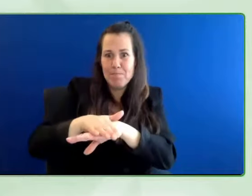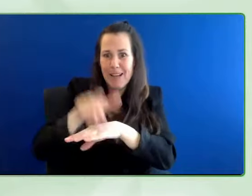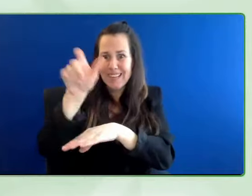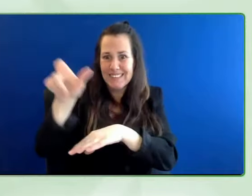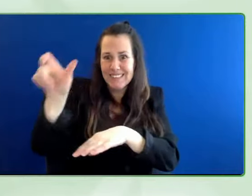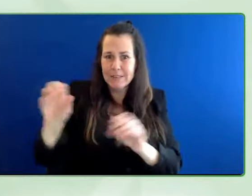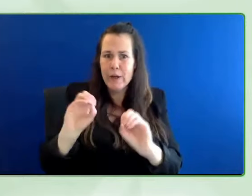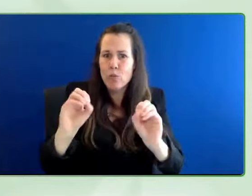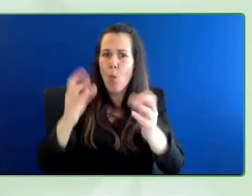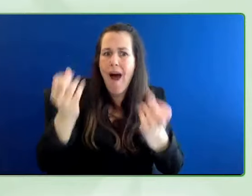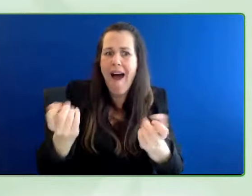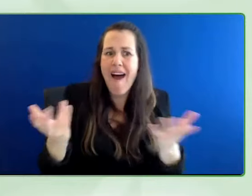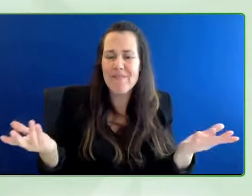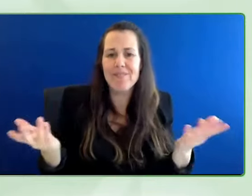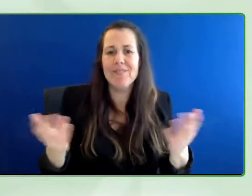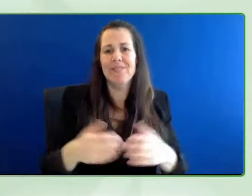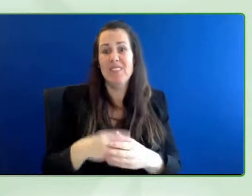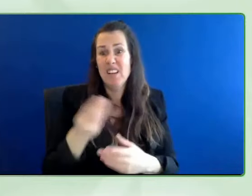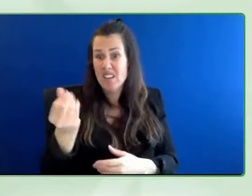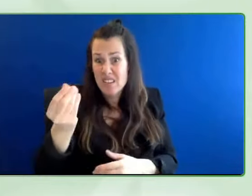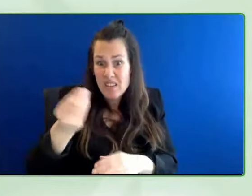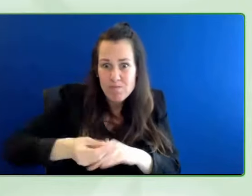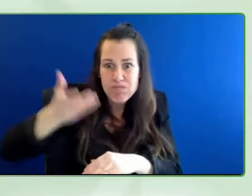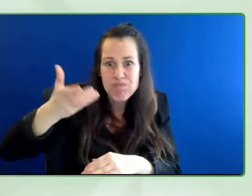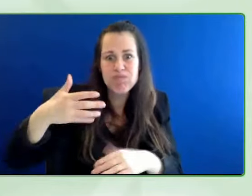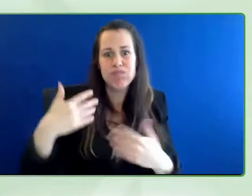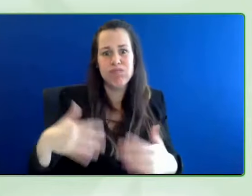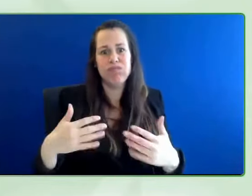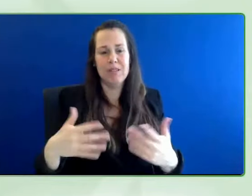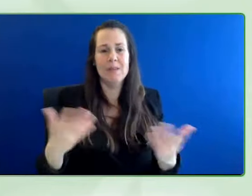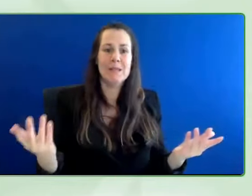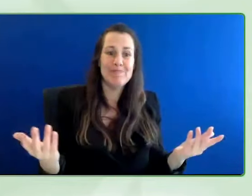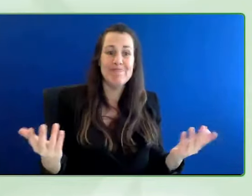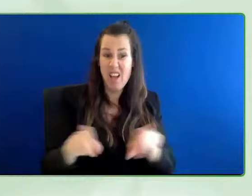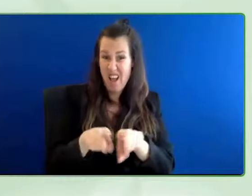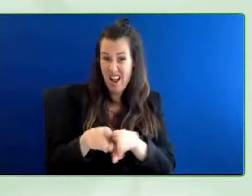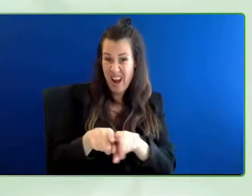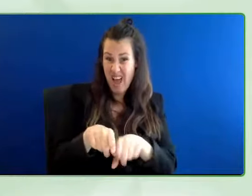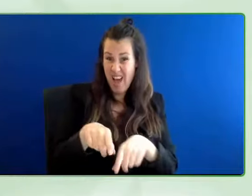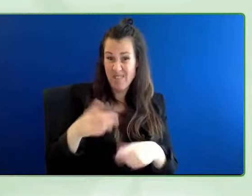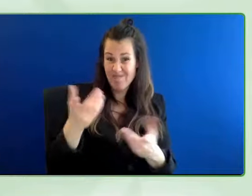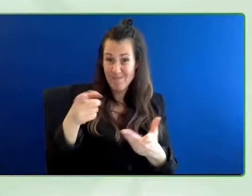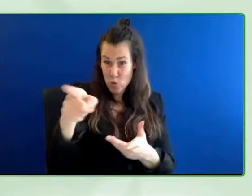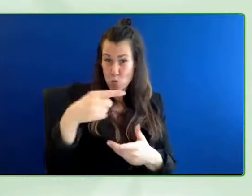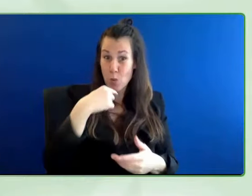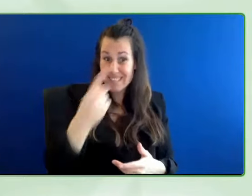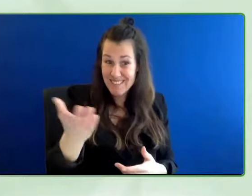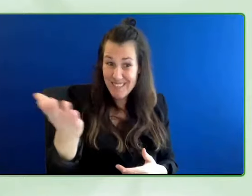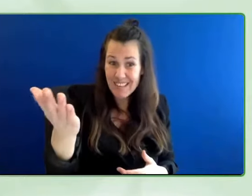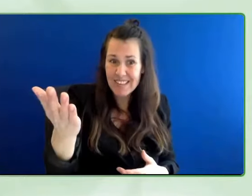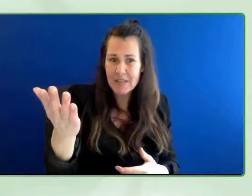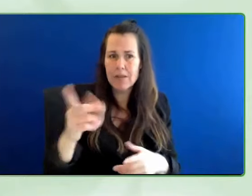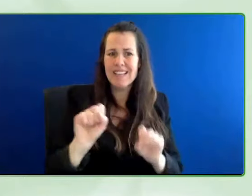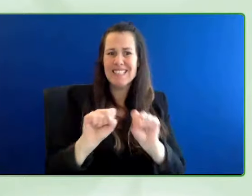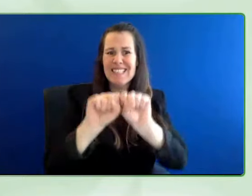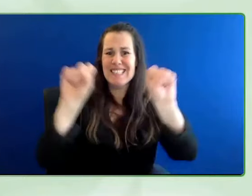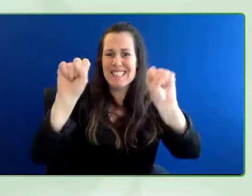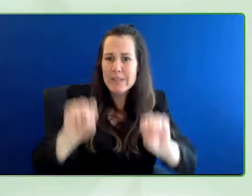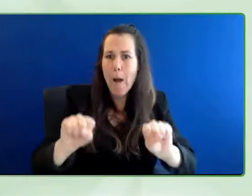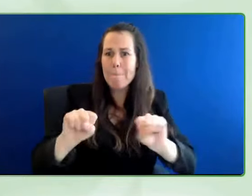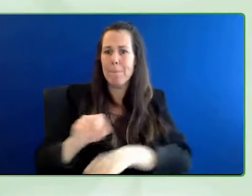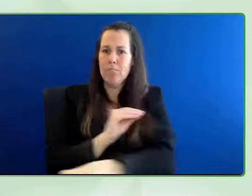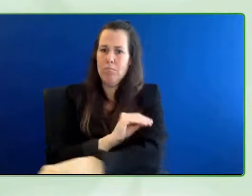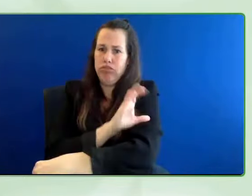also lack experience as well because for those who have a lot of experience, reaching retirement